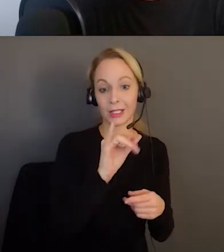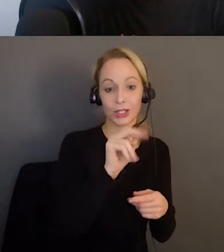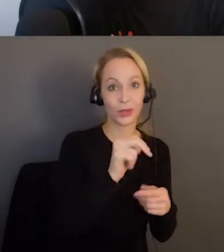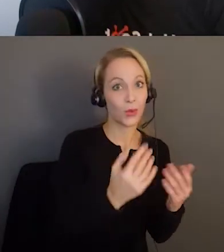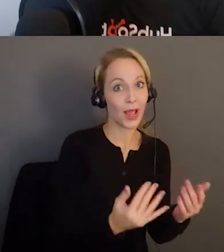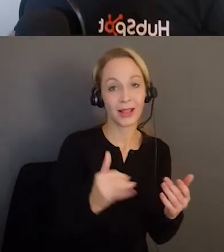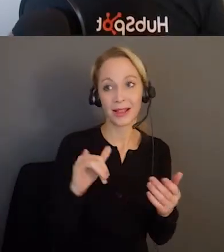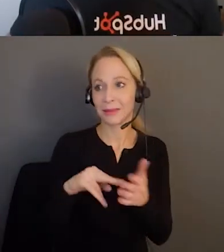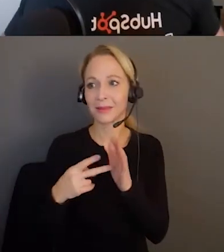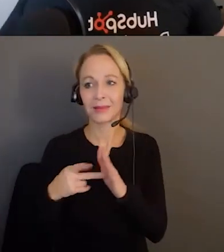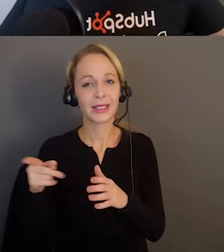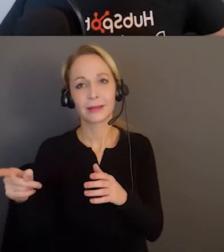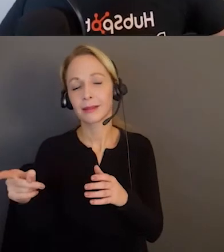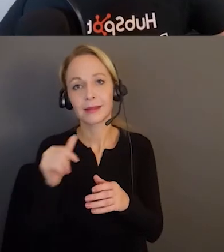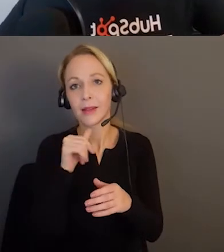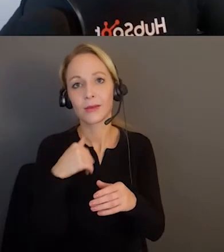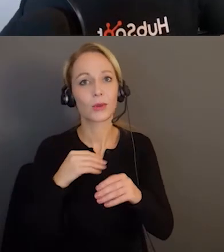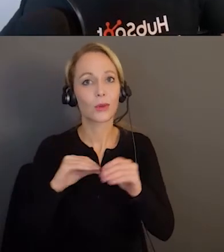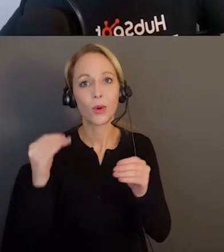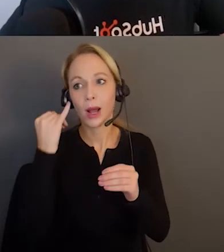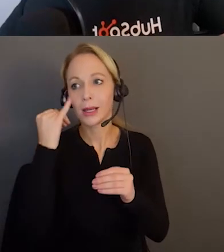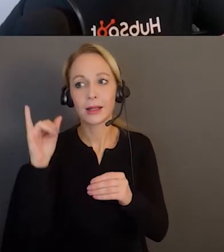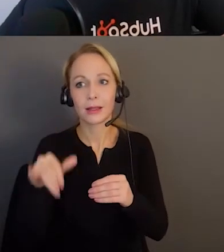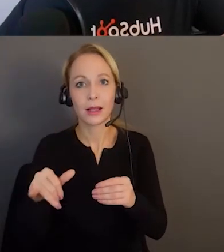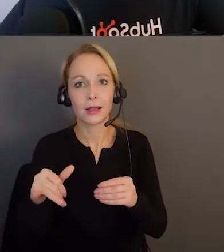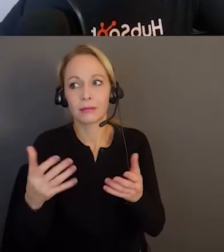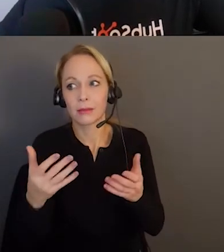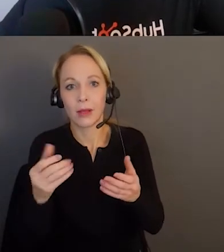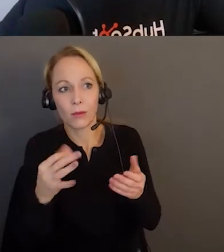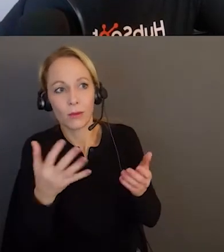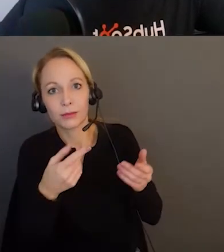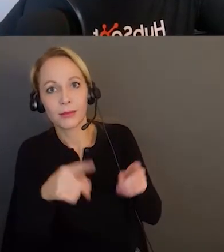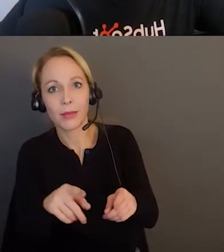INDICATION OF WHAT IS HAPPENING, OTHER THAN THAT THE ACTION IS WAITING.